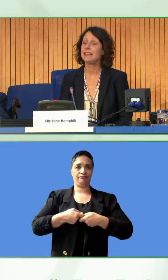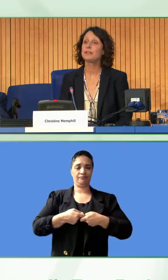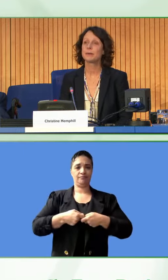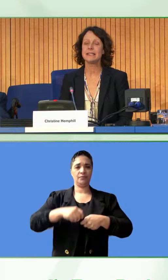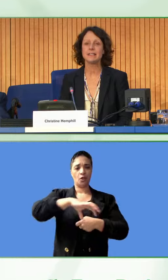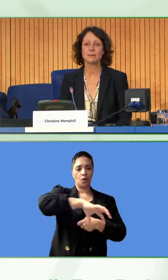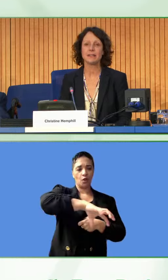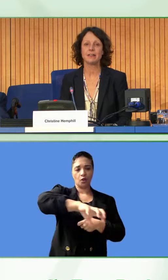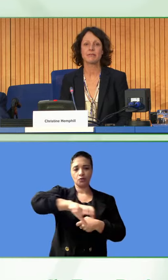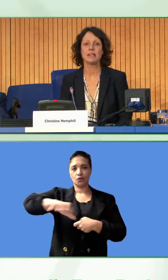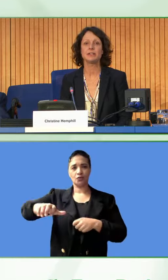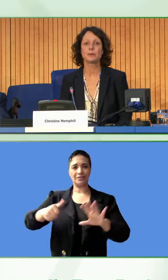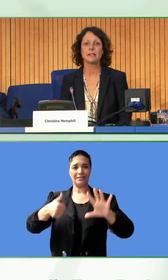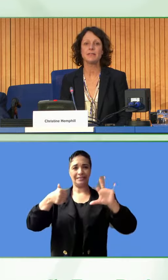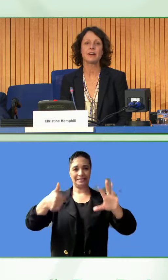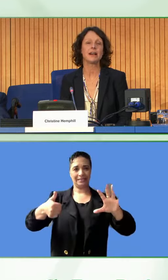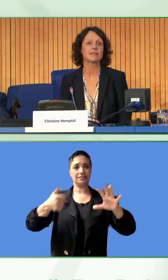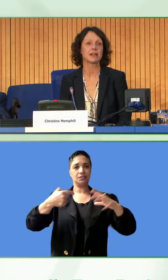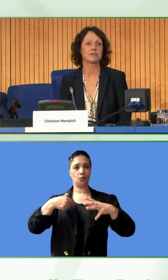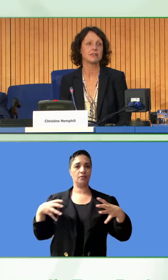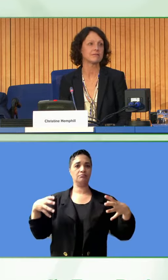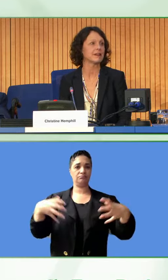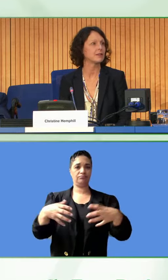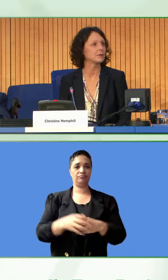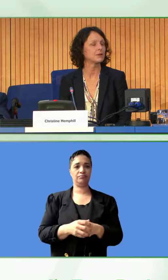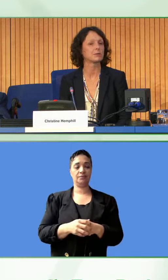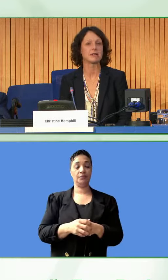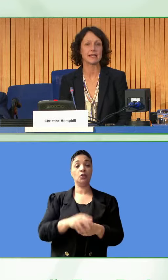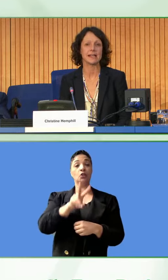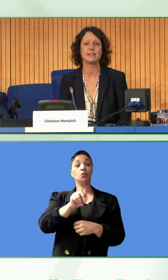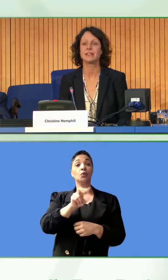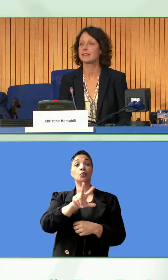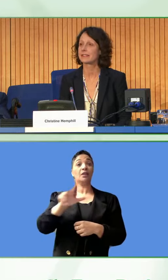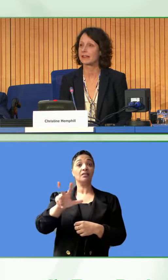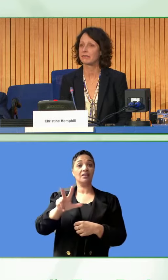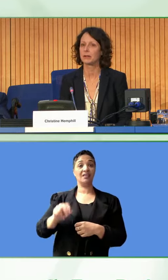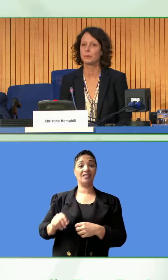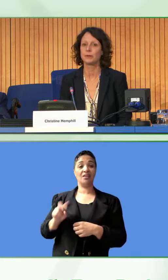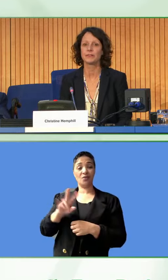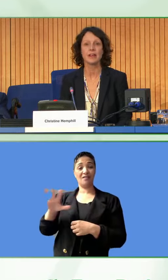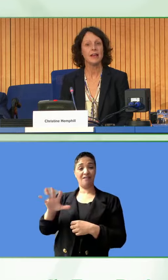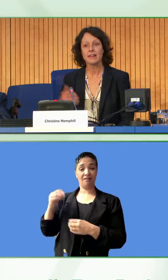In 2023, 25 countries around the world were involved in the Discovery Awards.